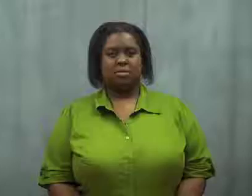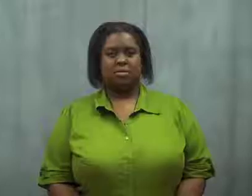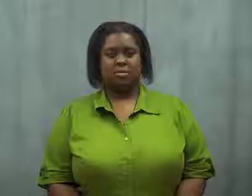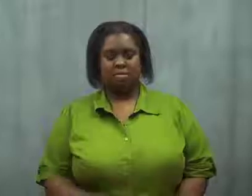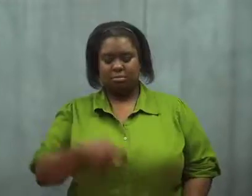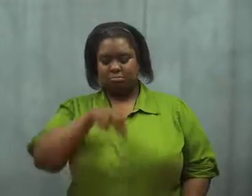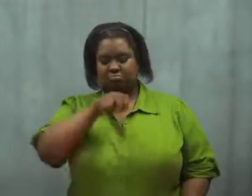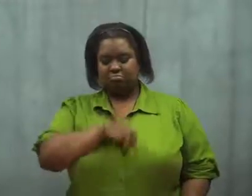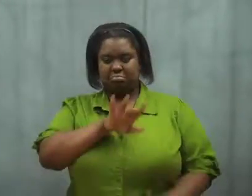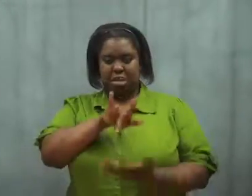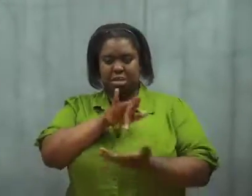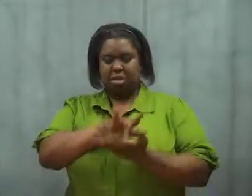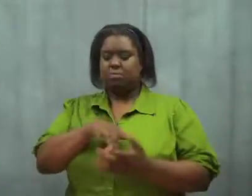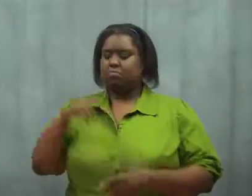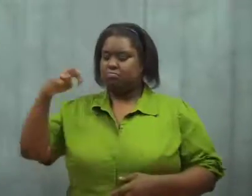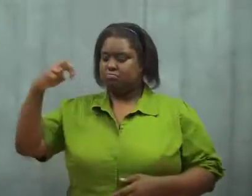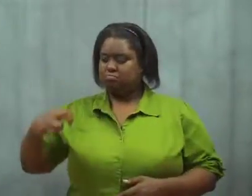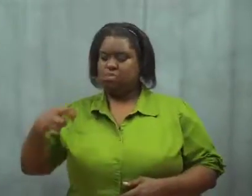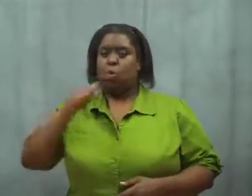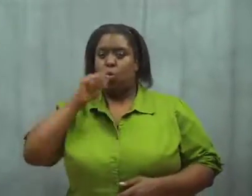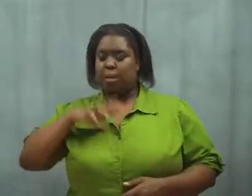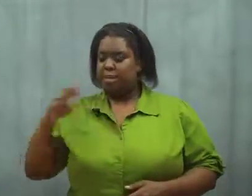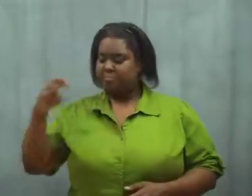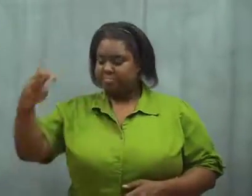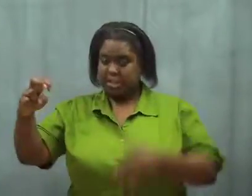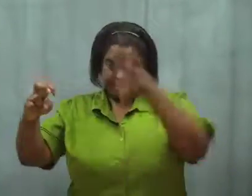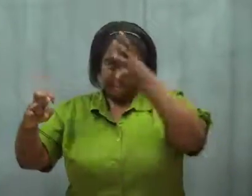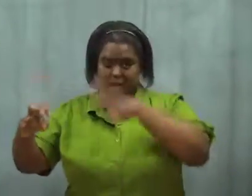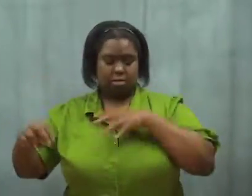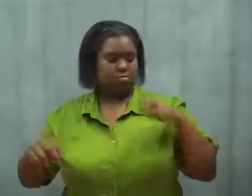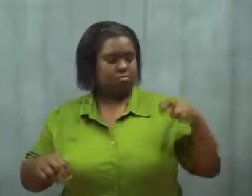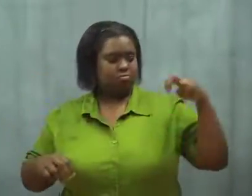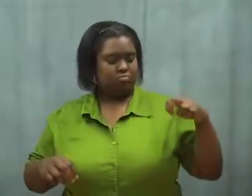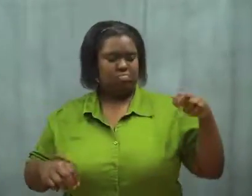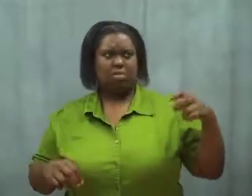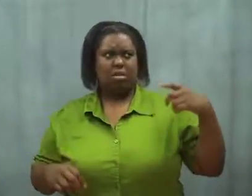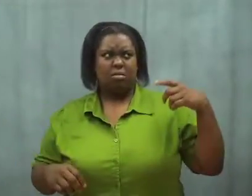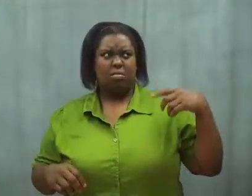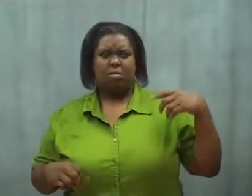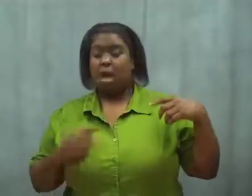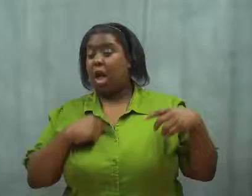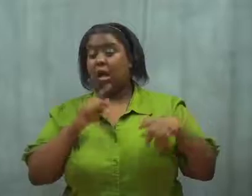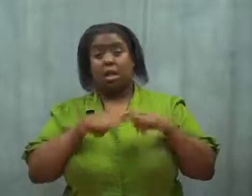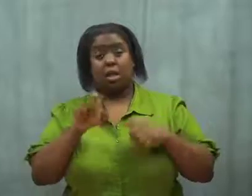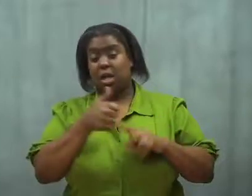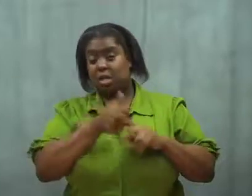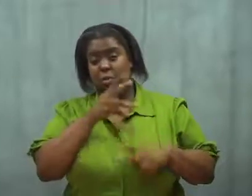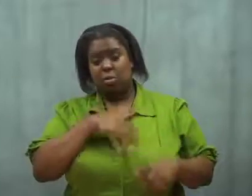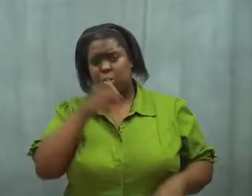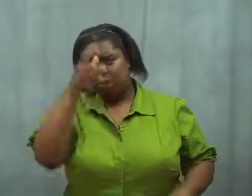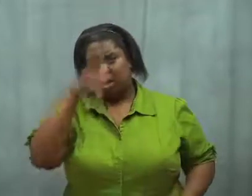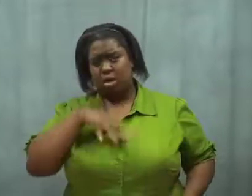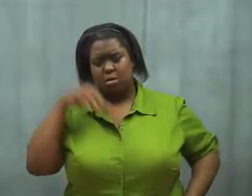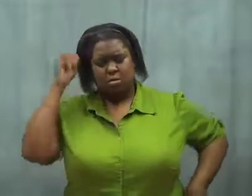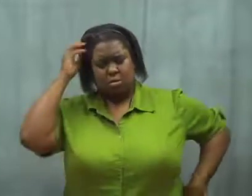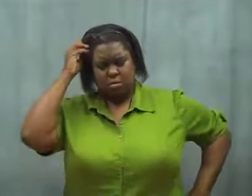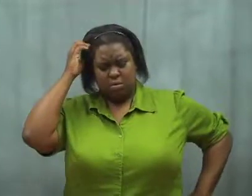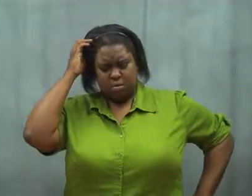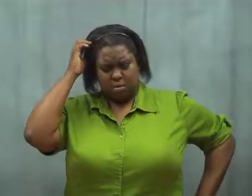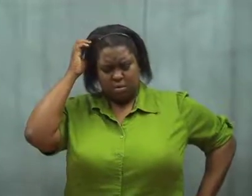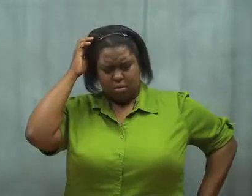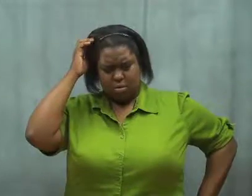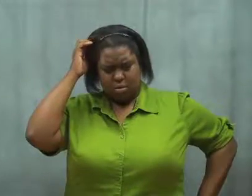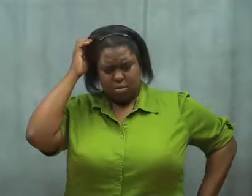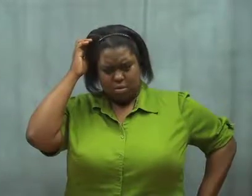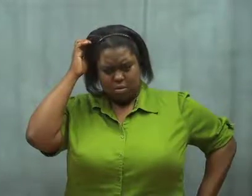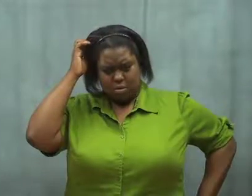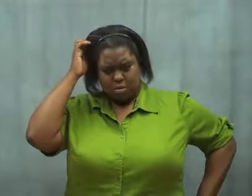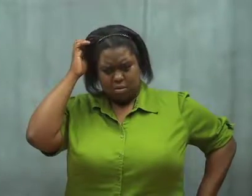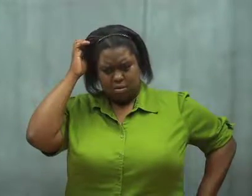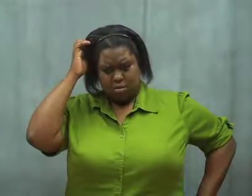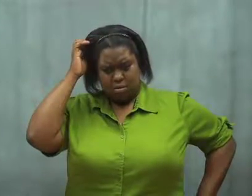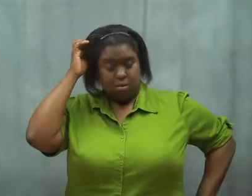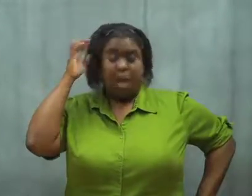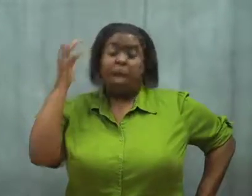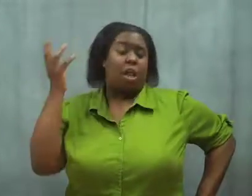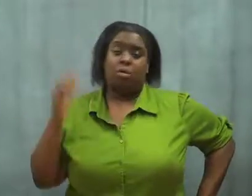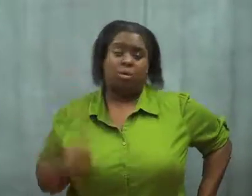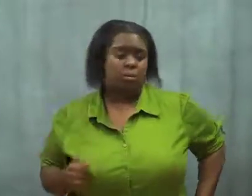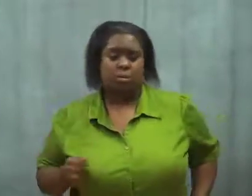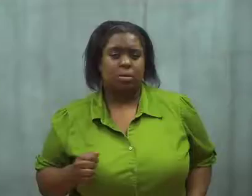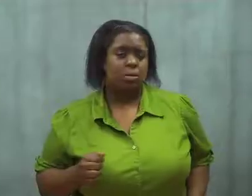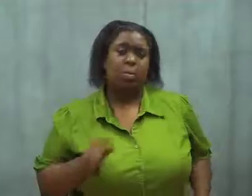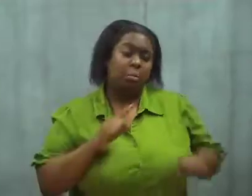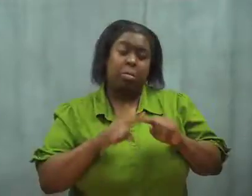I was sitting in the middle, a woman was sitting on this side, a man next to her.